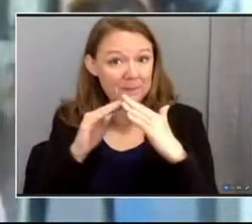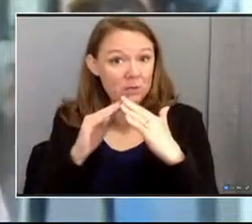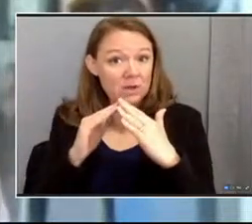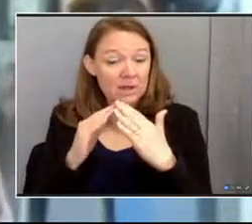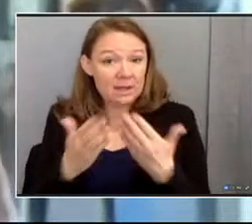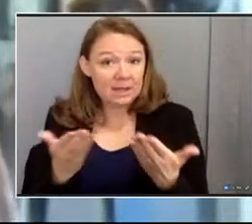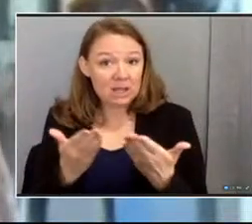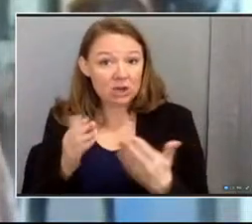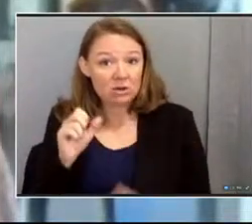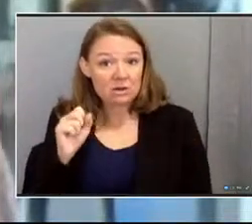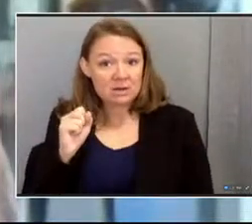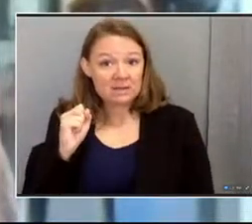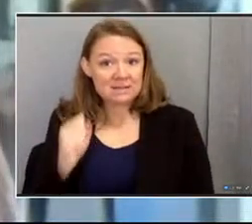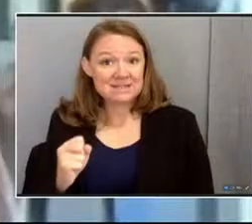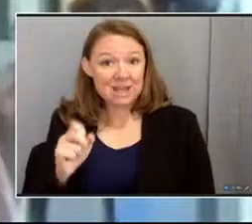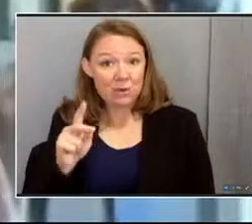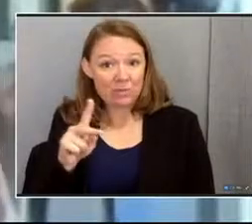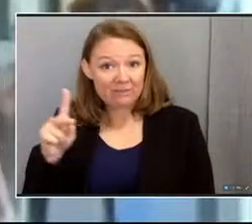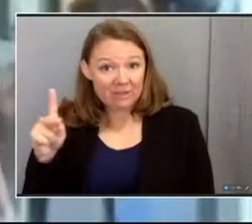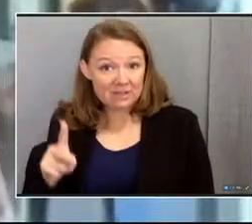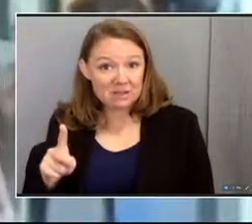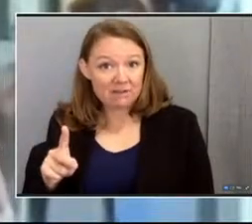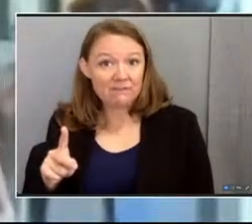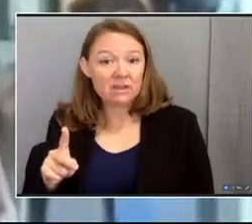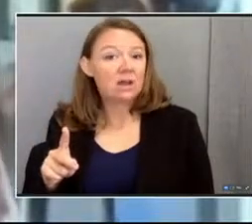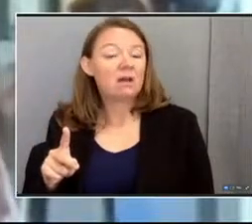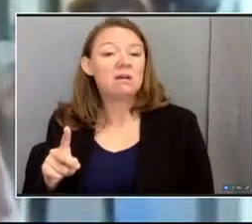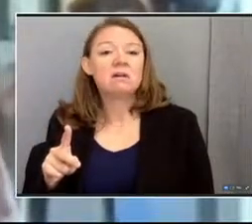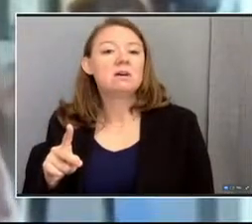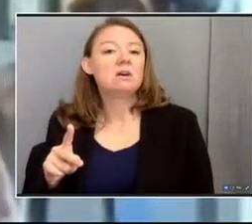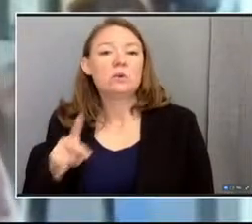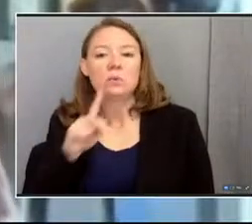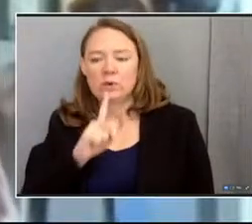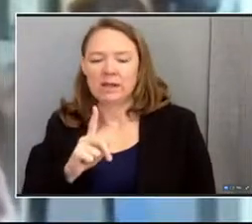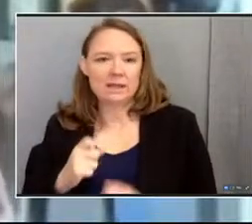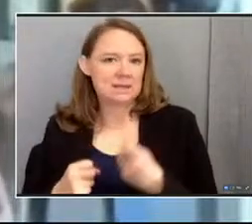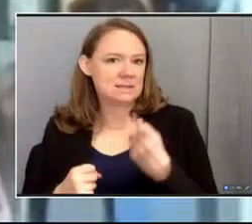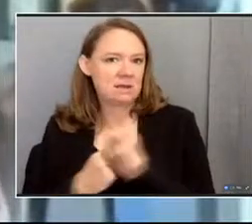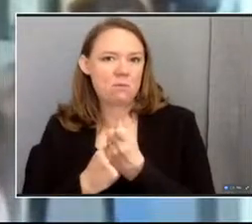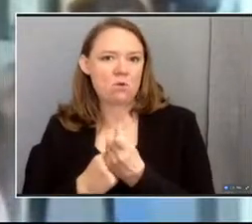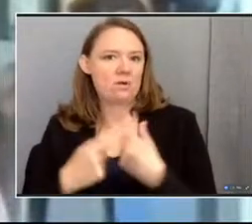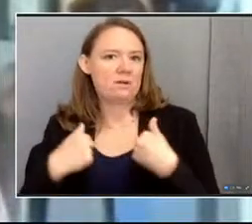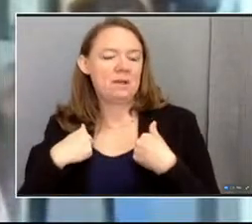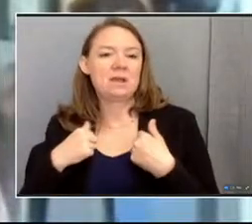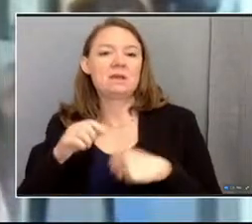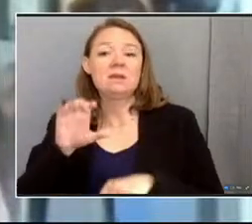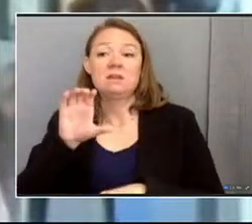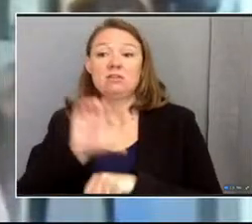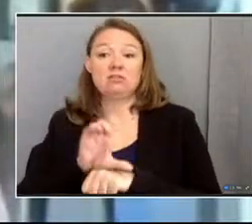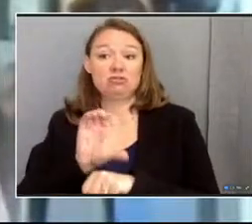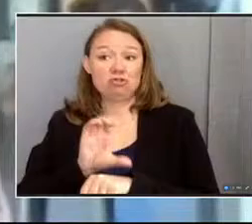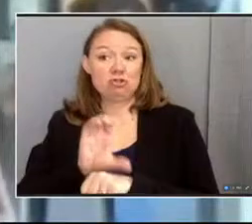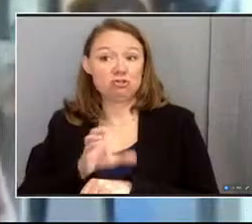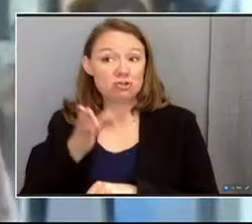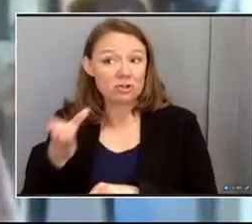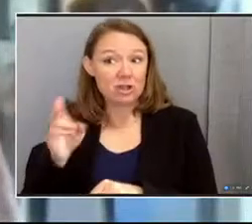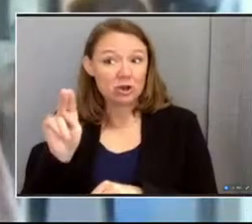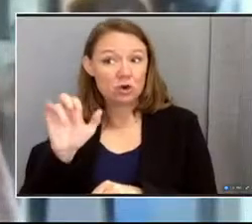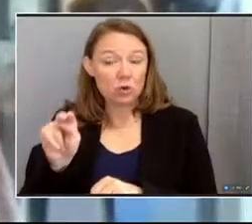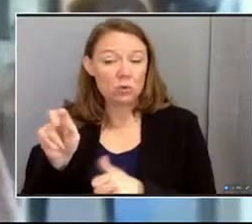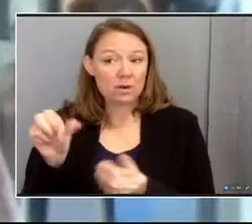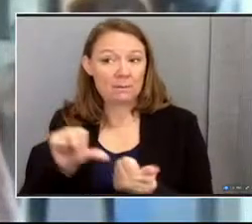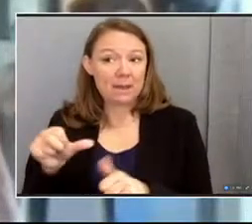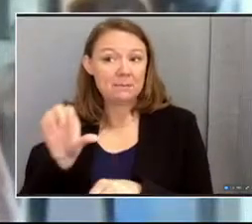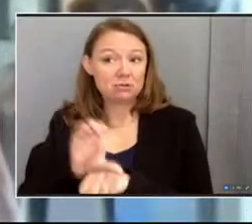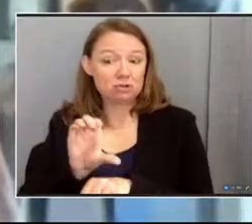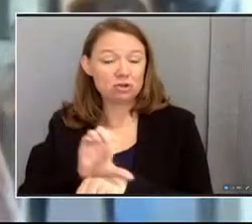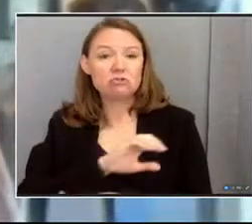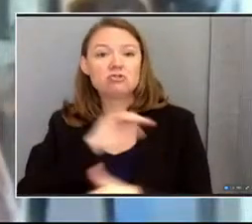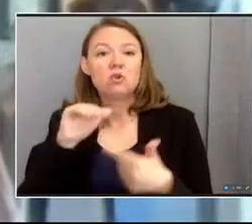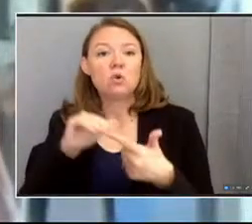all came together for me. The church family at Union Baptist Church, the YWCA, the first YWCA